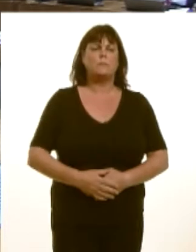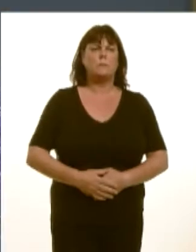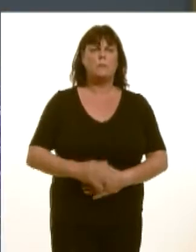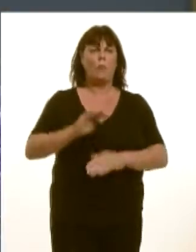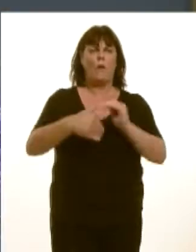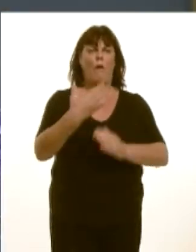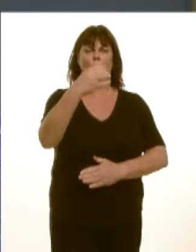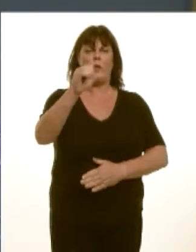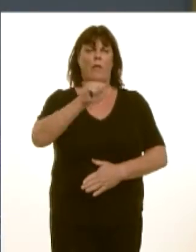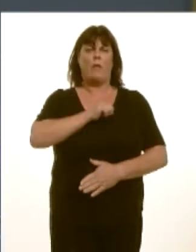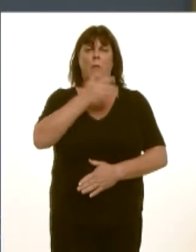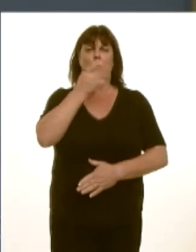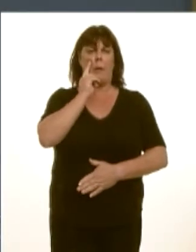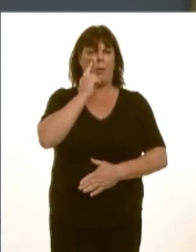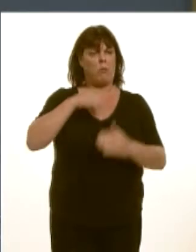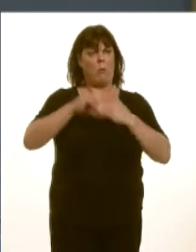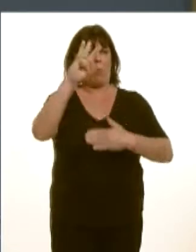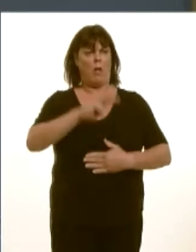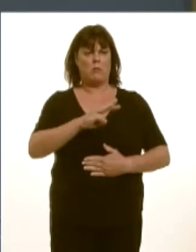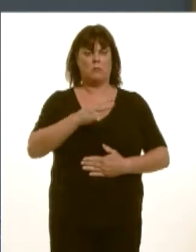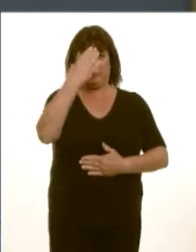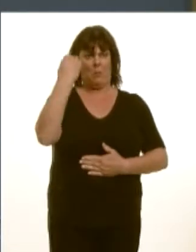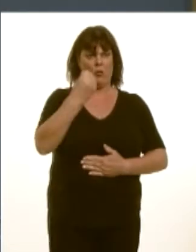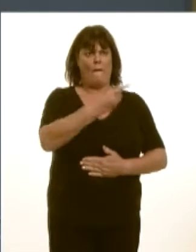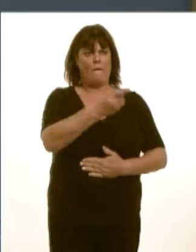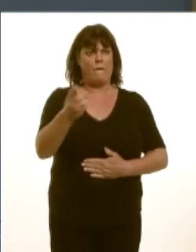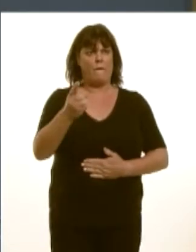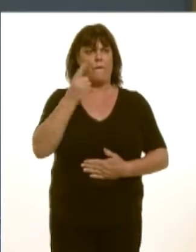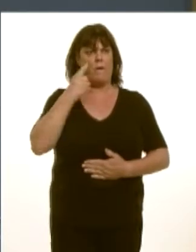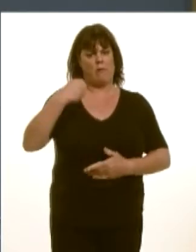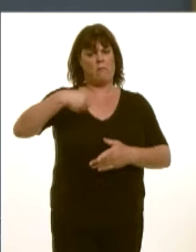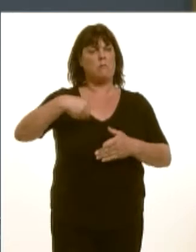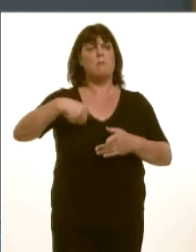this lunchtime, the Alzheimer’s Society launched its report, ‘Dementia 2014: Opportunity